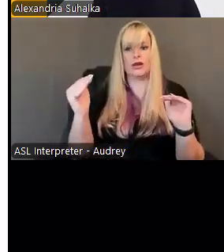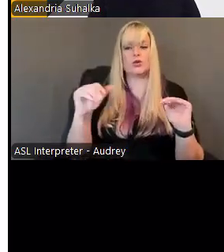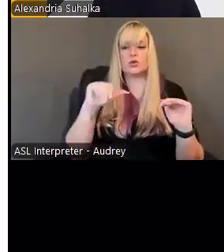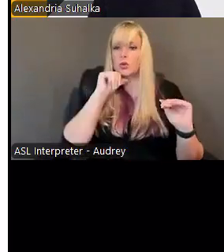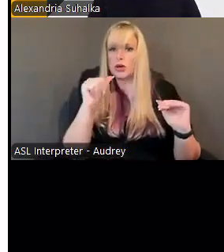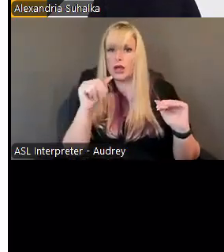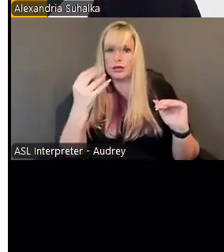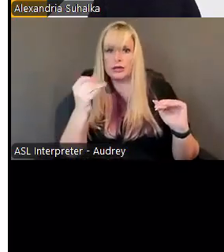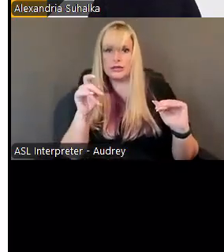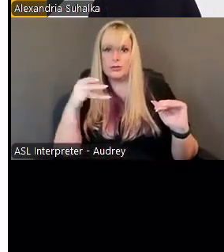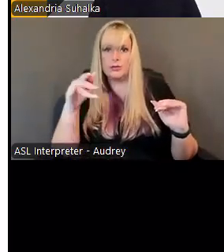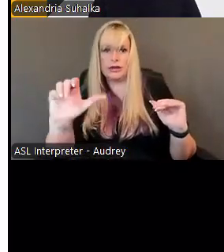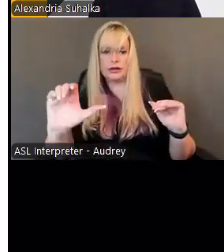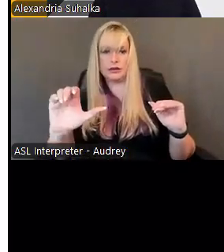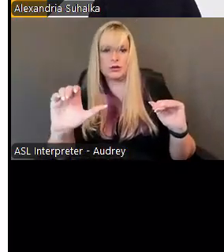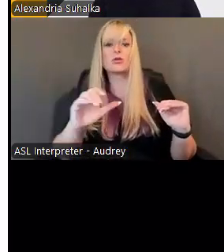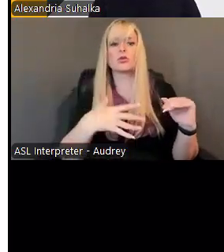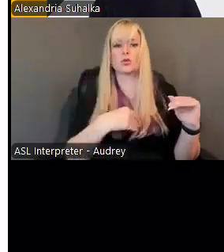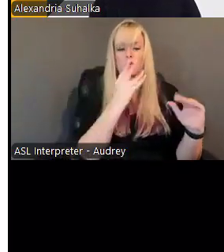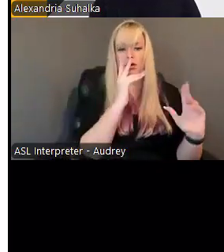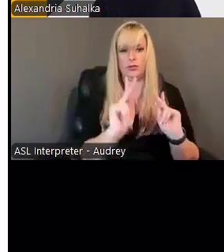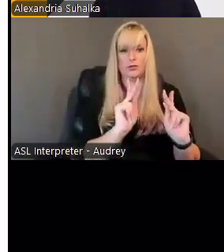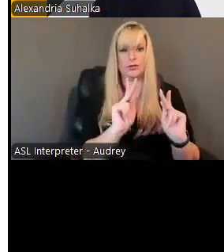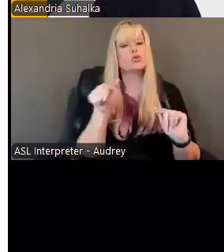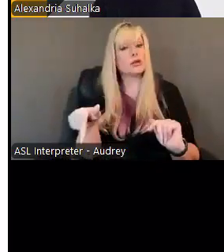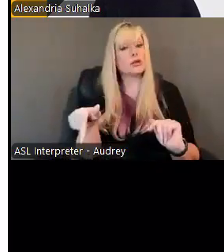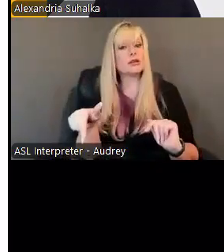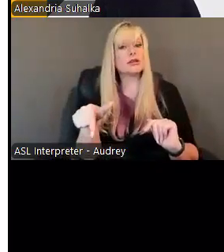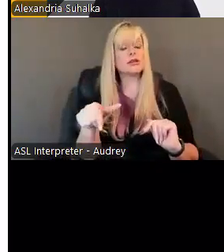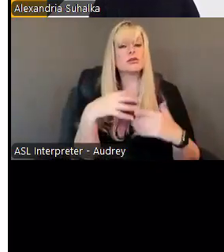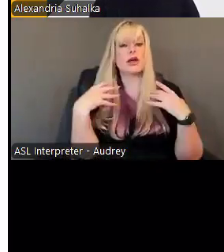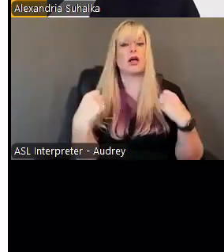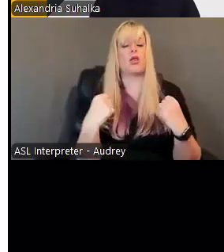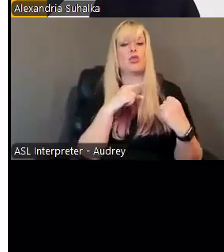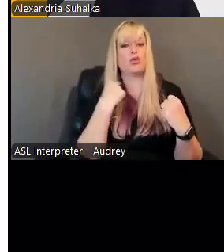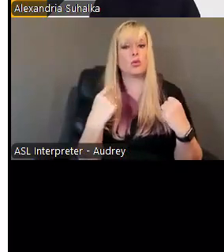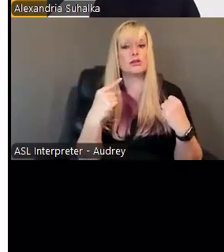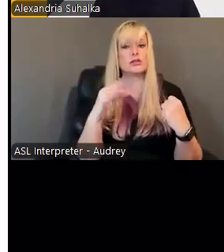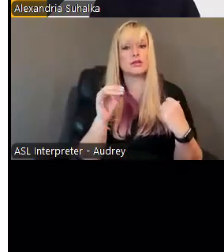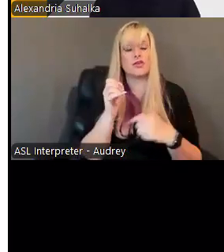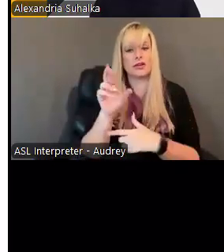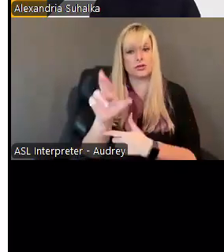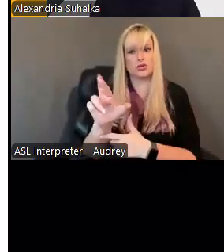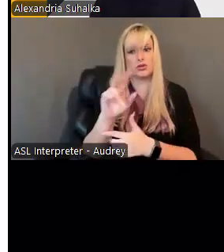Now these are modifiable health risk factors and along with health behaviors and having a